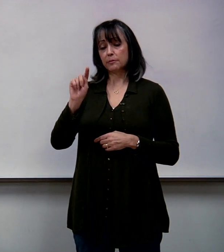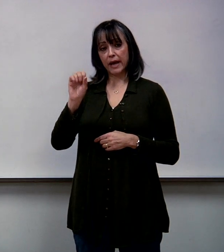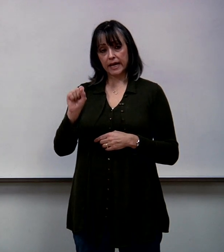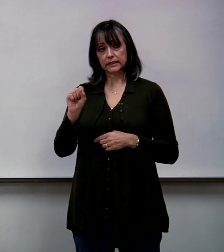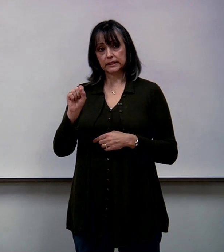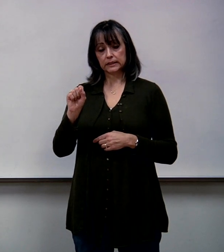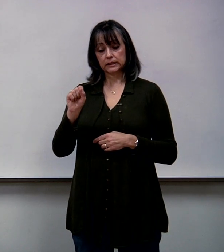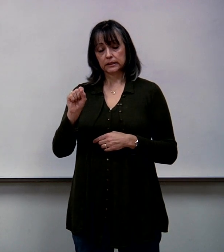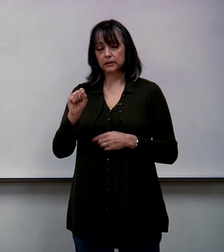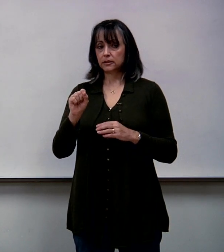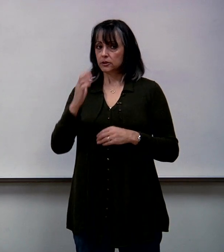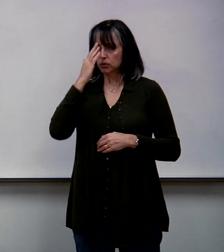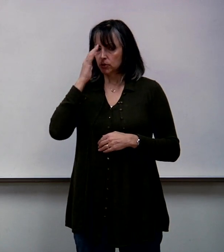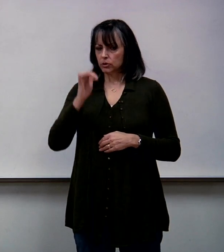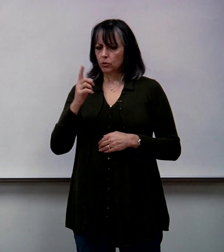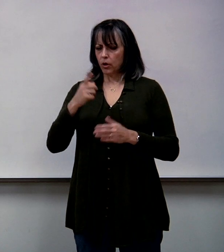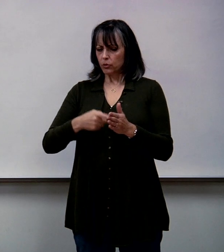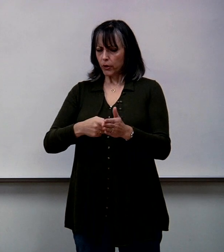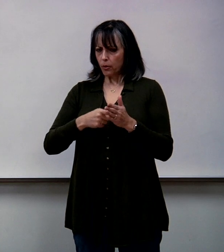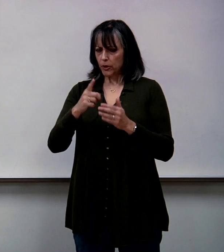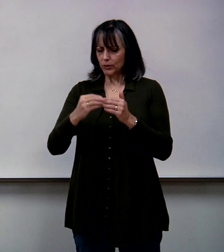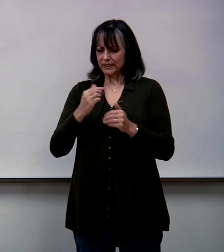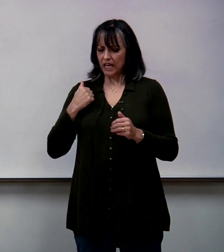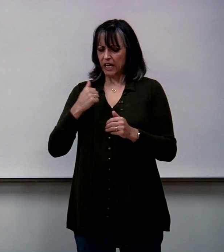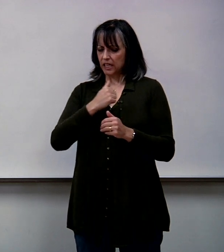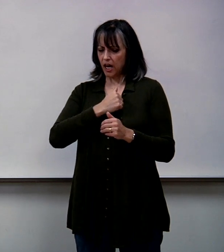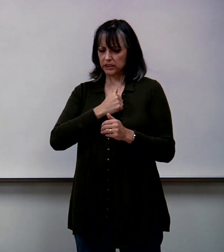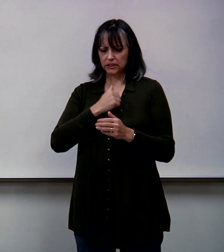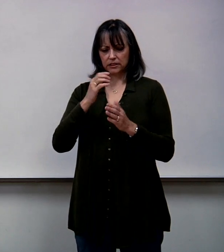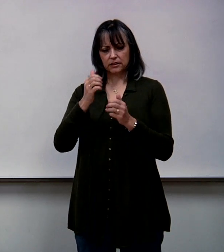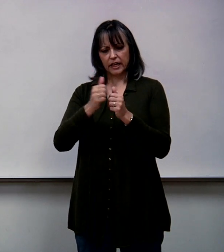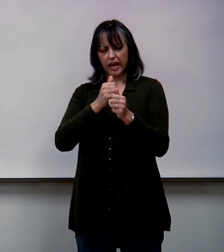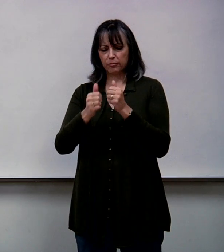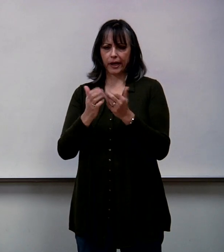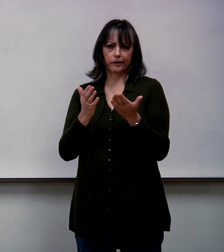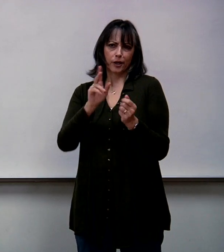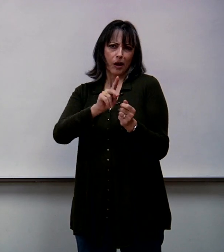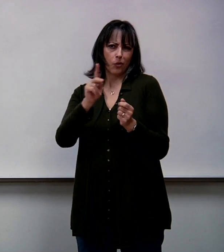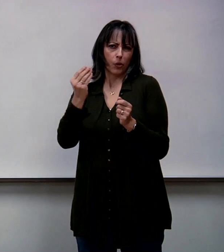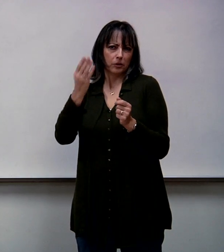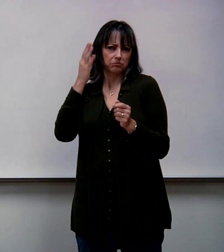one of the requirements is that you submit to us a little campaign slide outlining what you're doing and we'll be posting